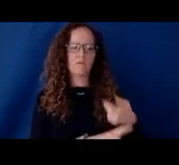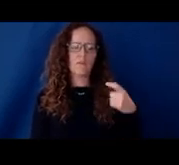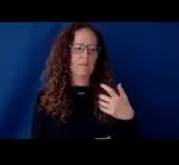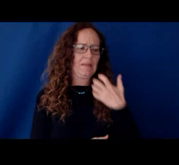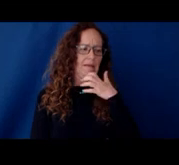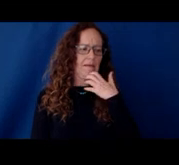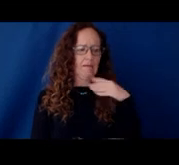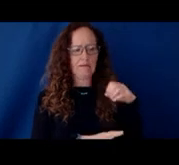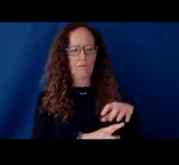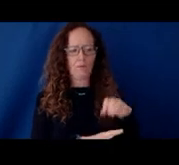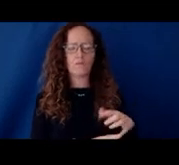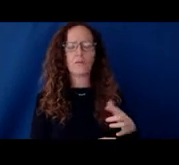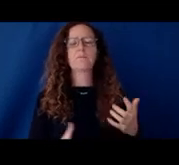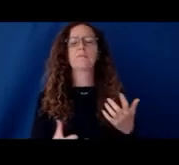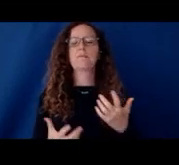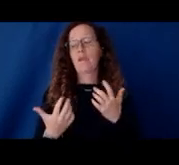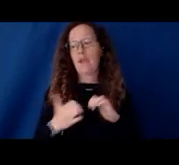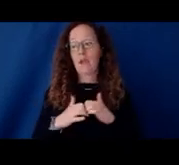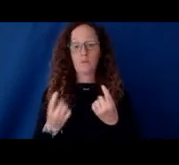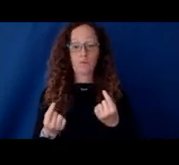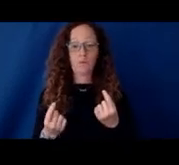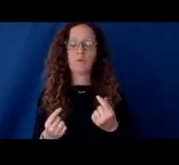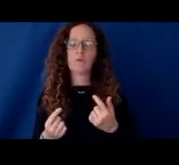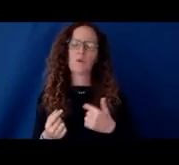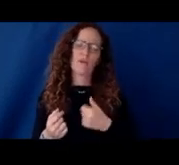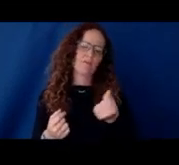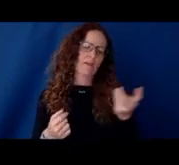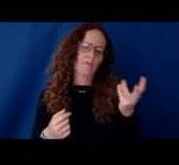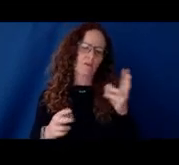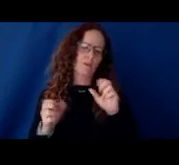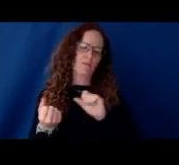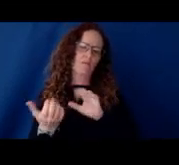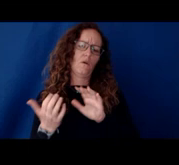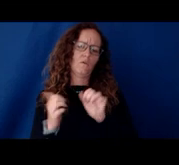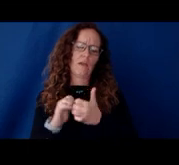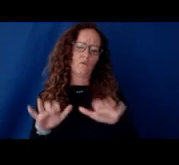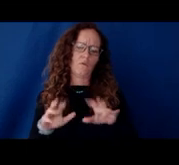approaches to conduct an epidemiologic analysis for understanding the heat,